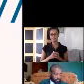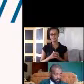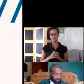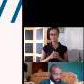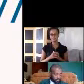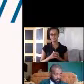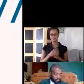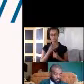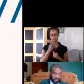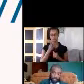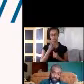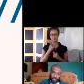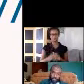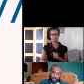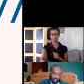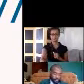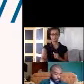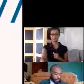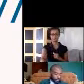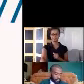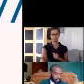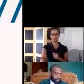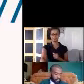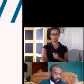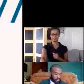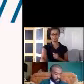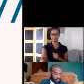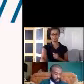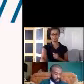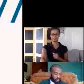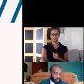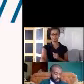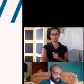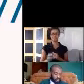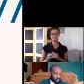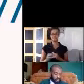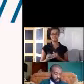words, change transforms an entire organization into something new and different.